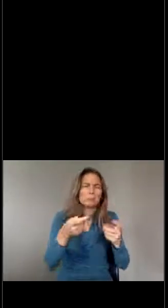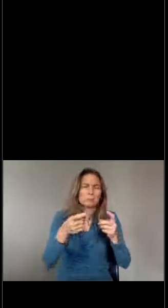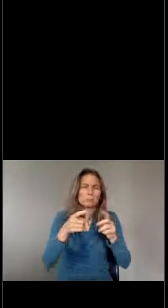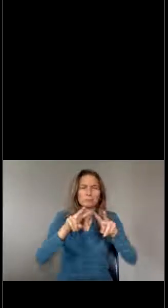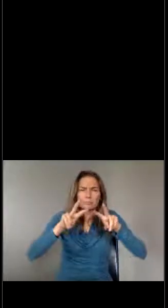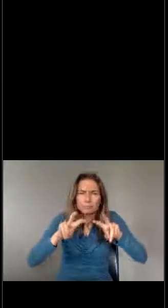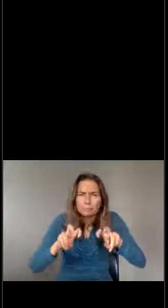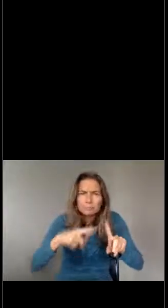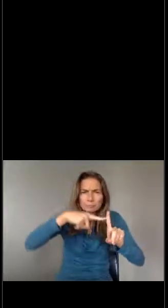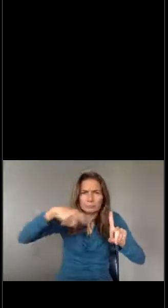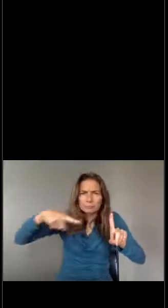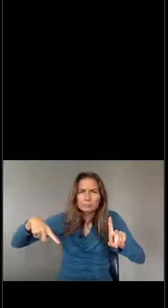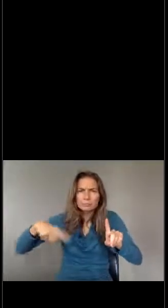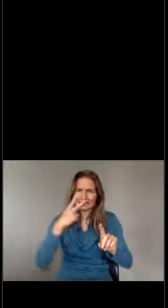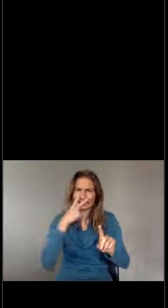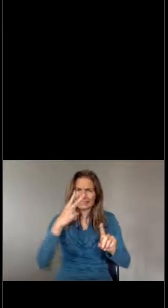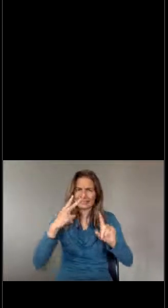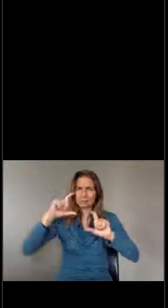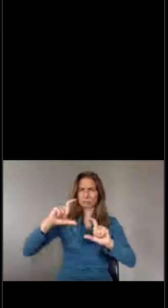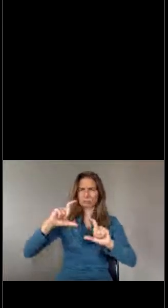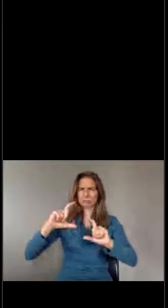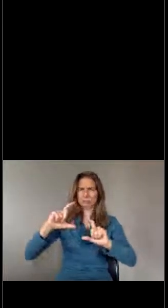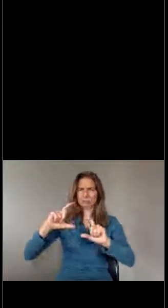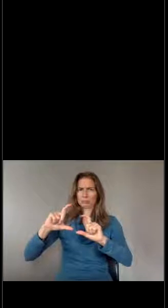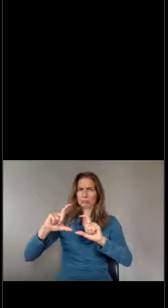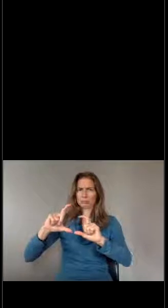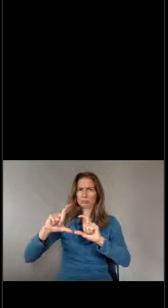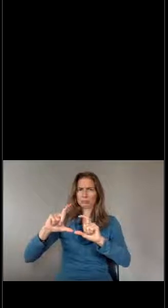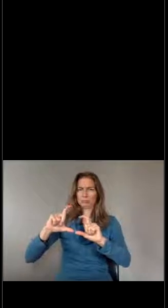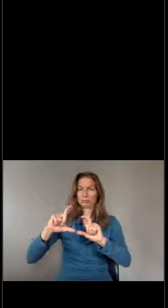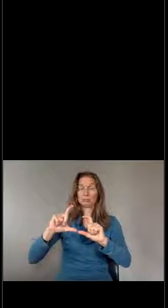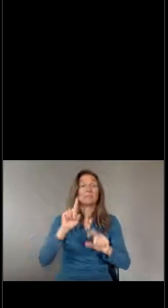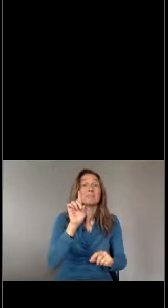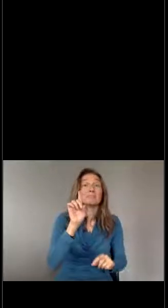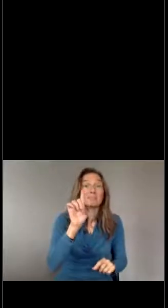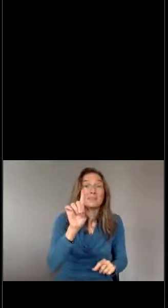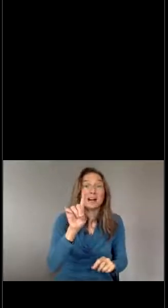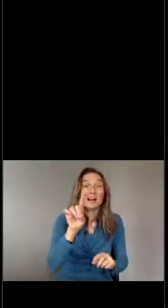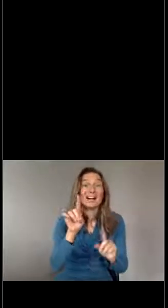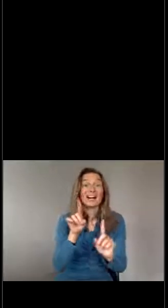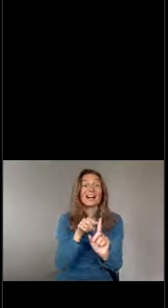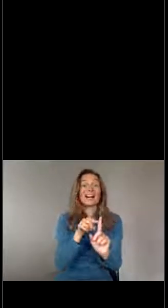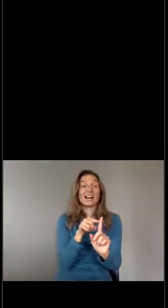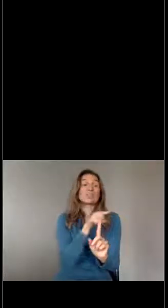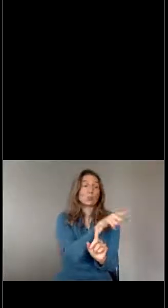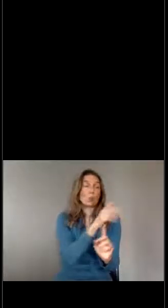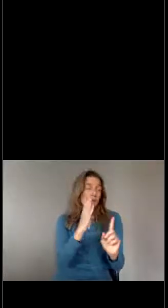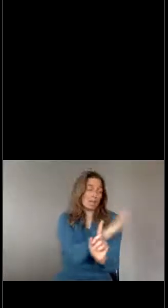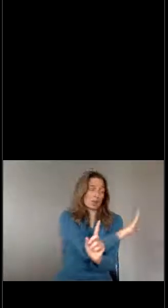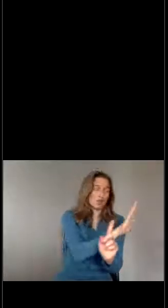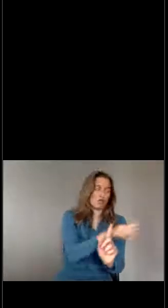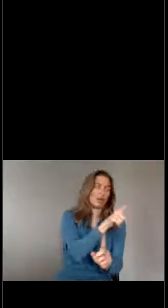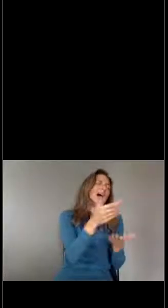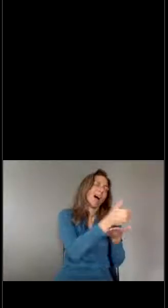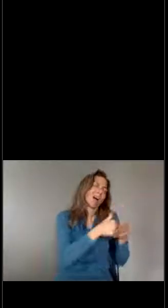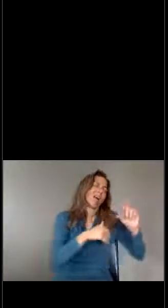The direct costs, the extra costs are rarely captured in determinations of poverty, but the effect of these costs